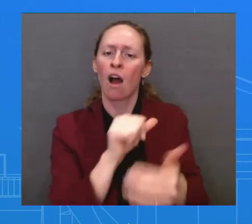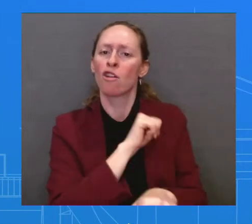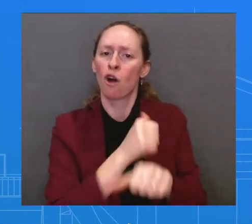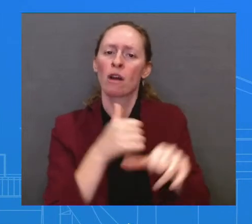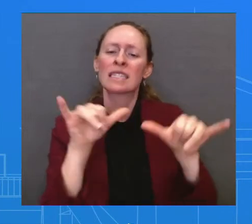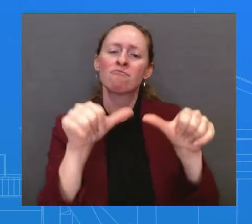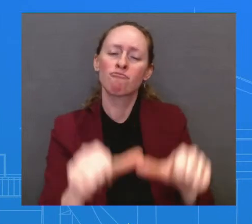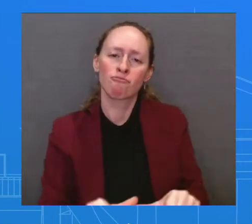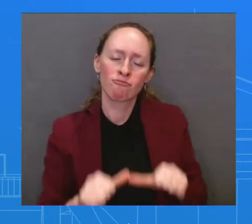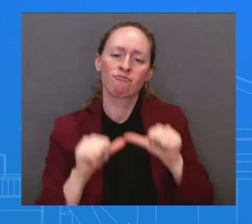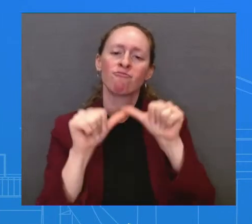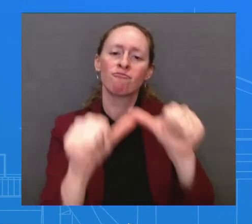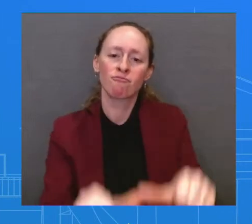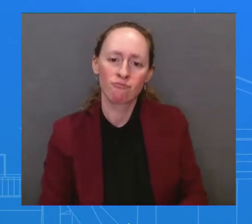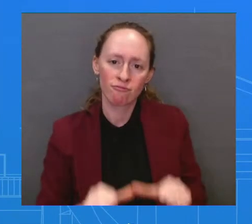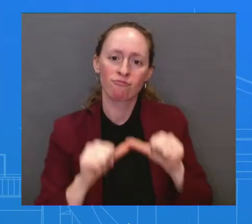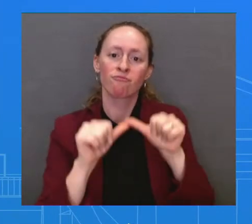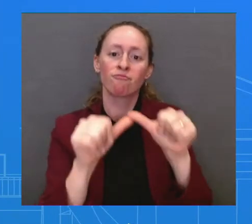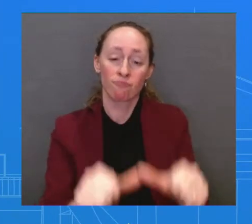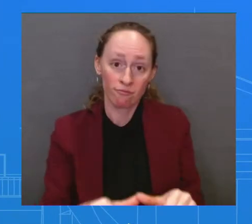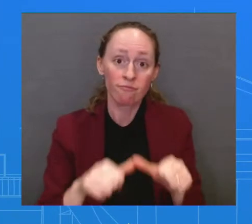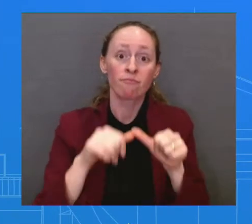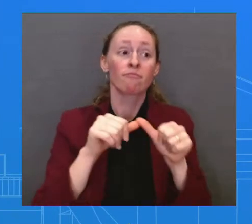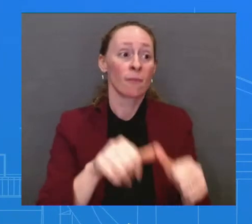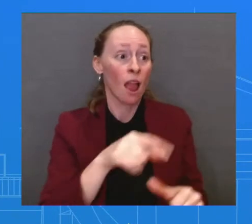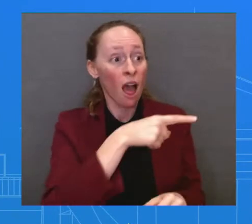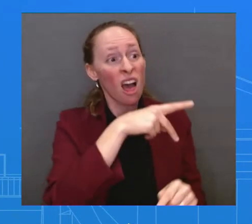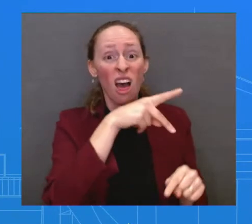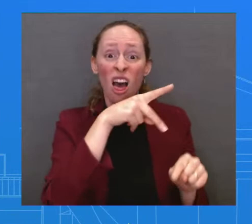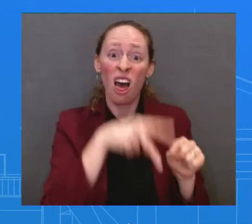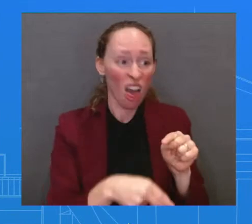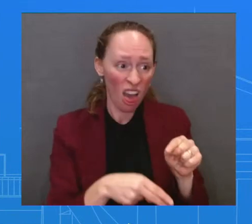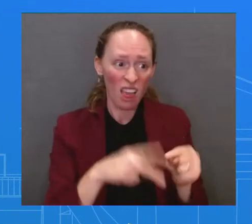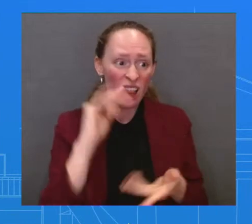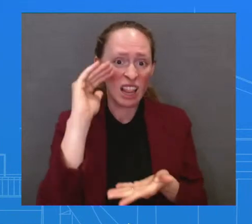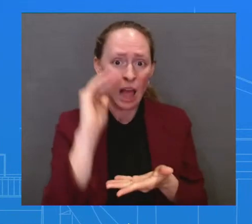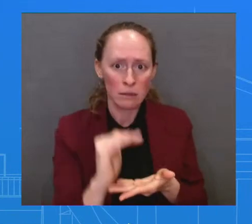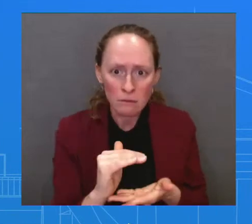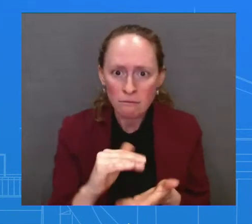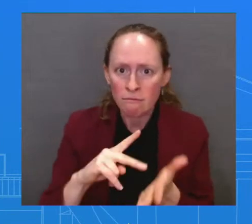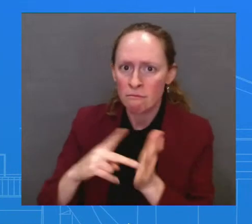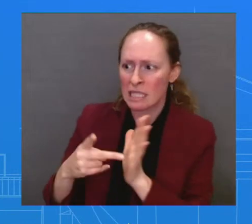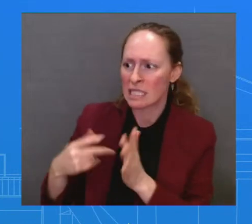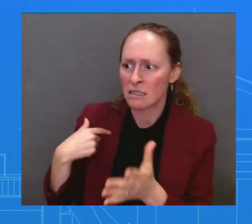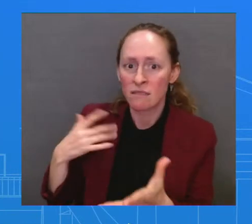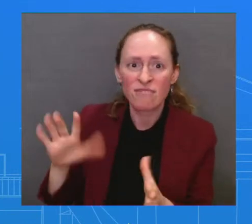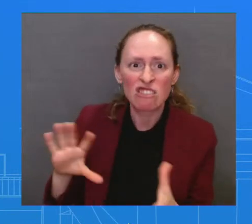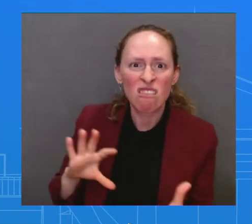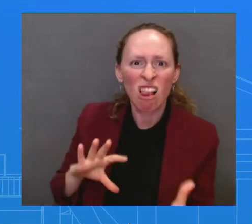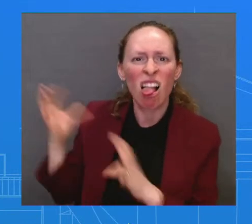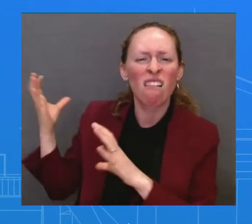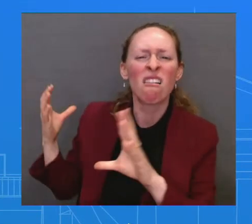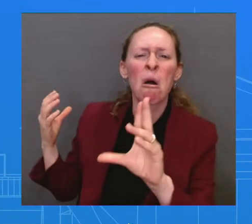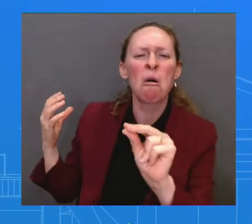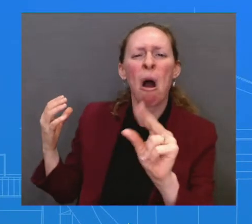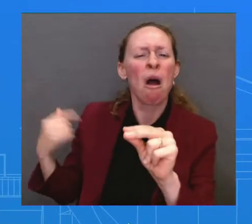or a longer package, et cetera. The Press: But at what point does that package -- new package need to be passed? Mr. Sullivan: We will want to see additional funding for Ukraine after the end of the fiscal year --